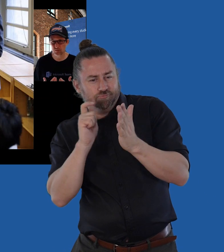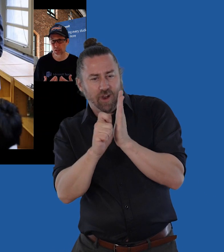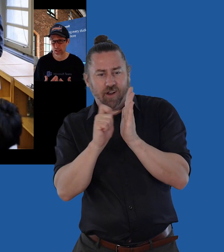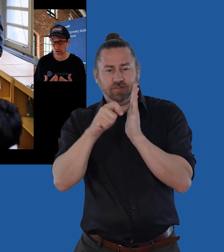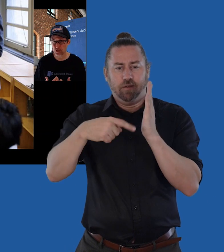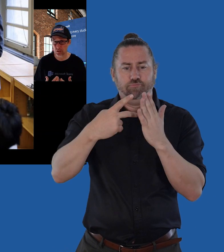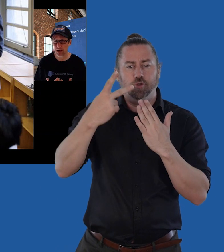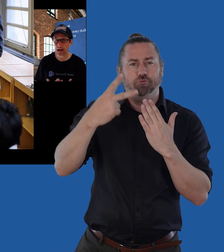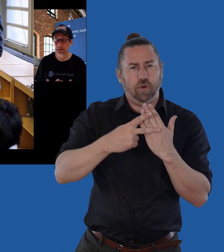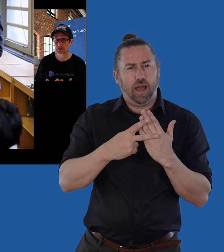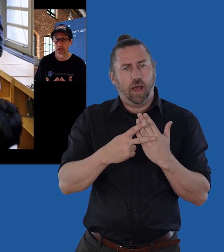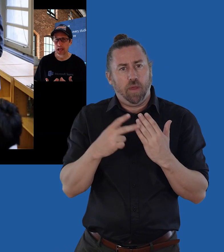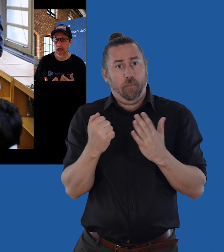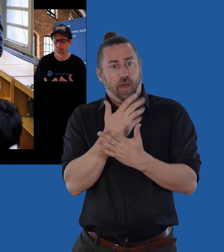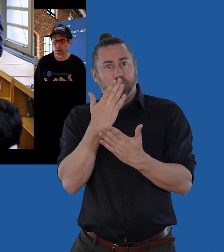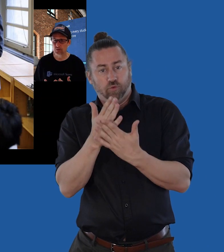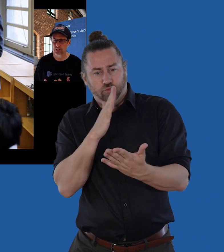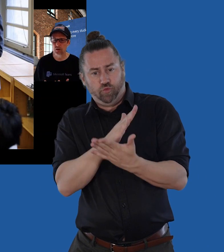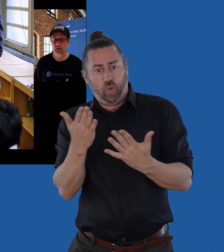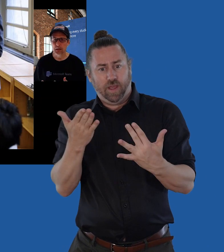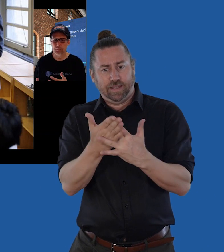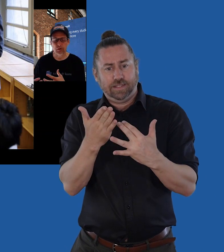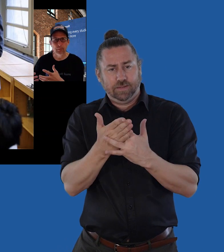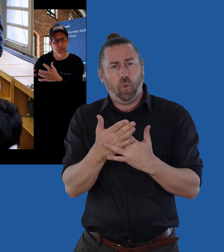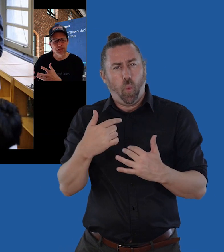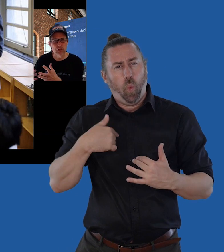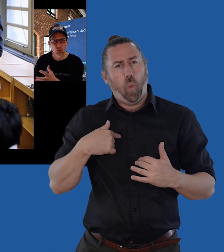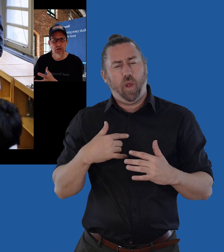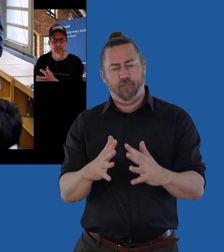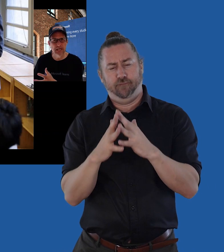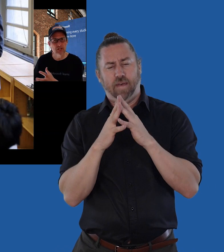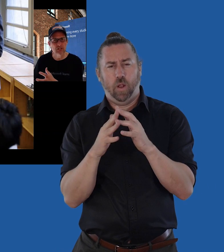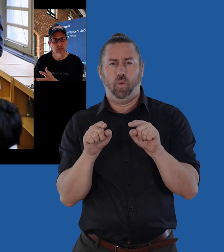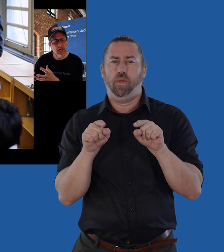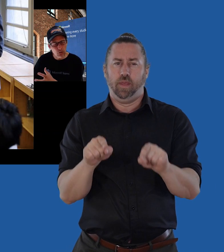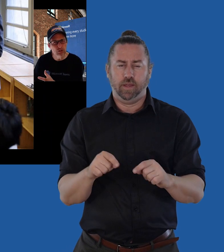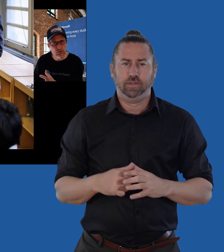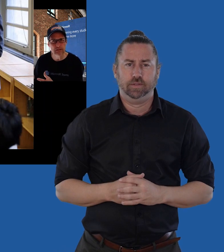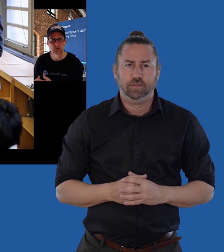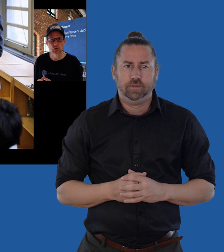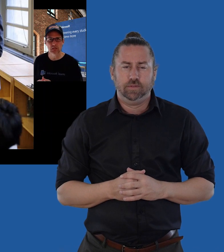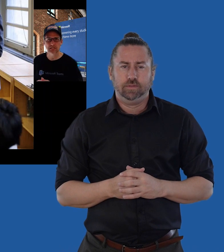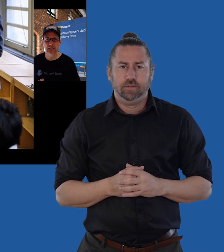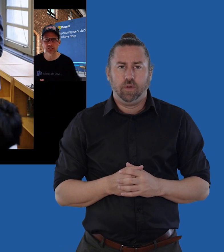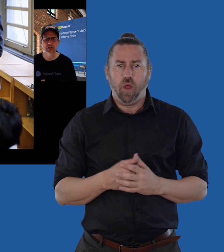that's really close to our hearts, at Microsoft, both as an organization, and culturally as an organization,